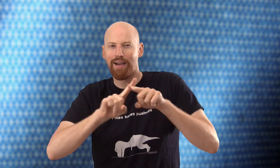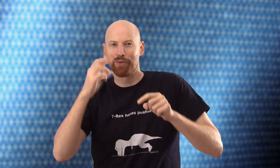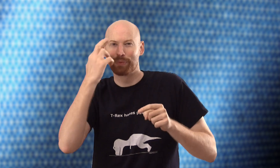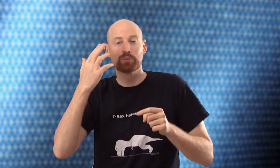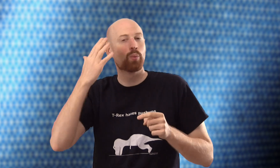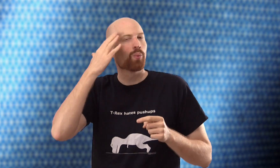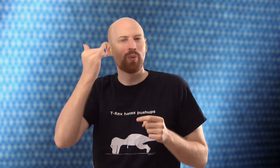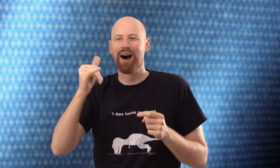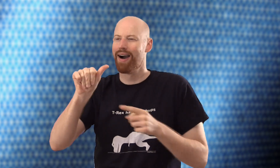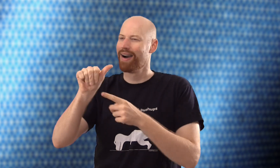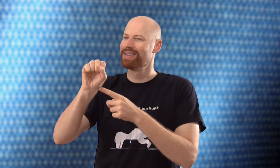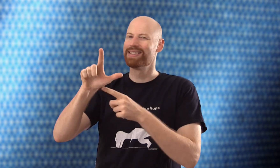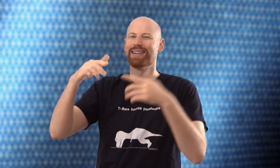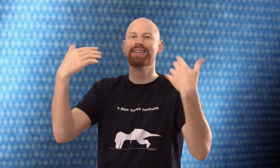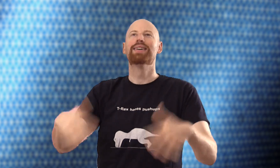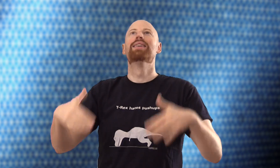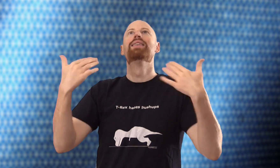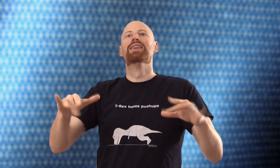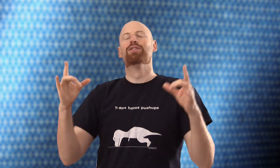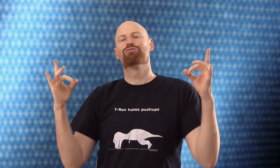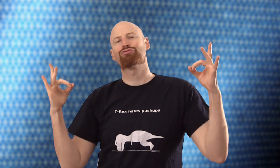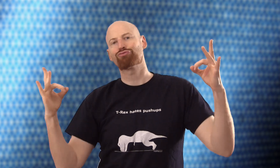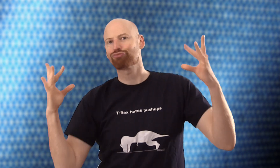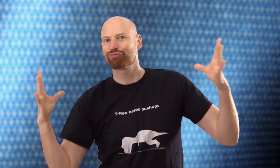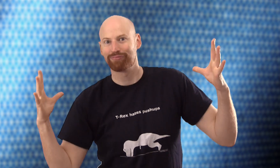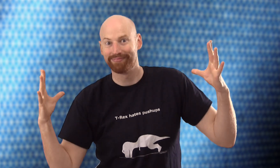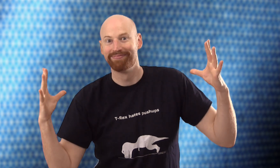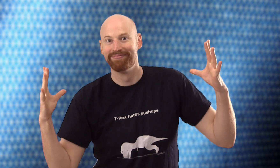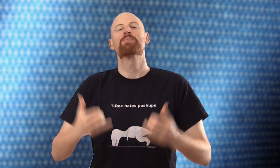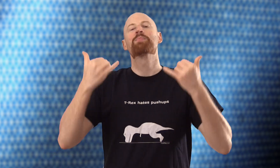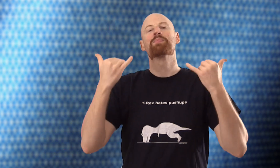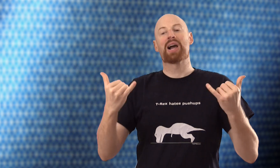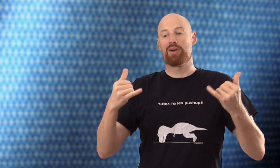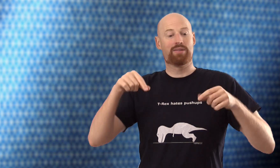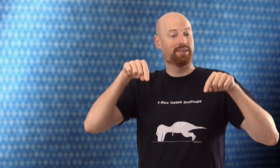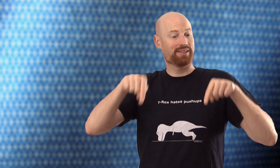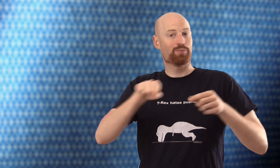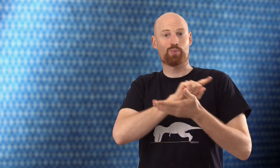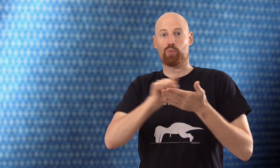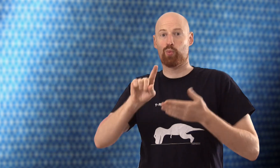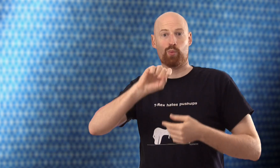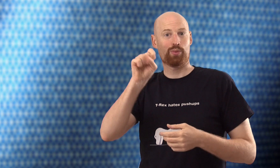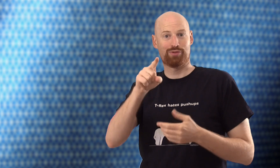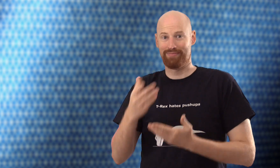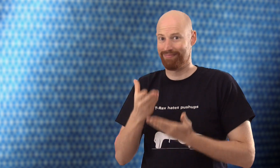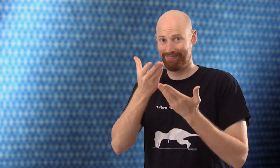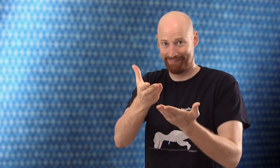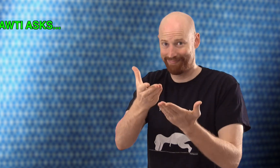I look forward to sharing more awesome aspects of ASL with you in future episodes. Now for this week's